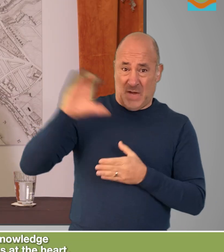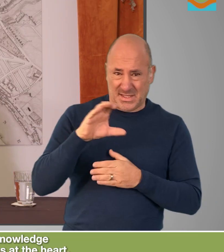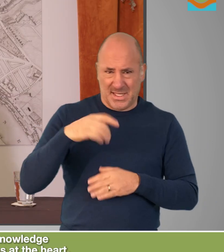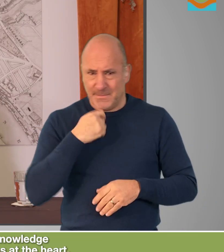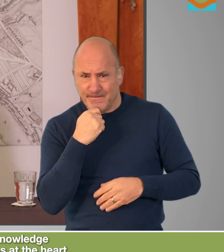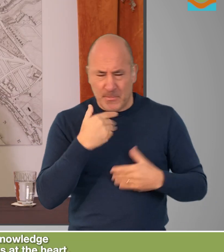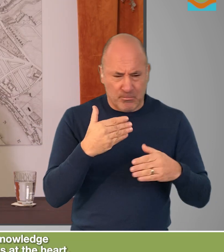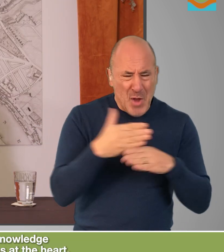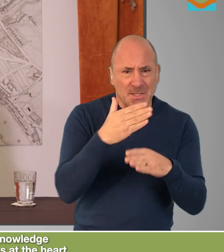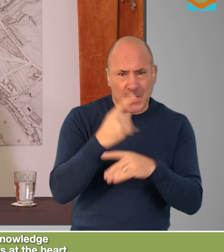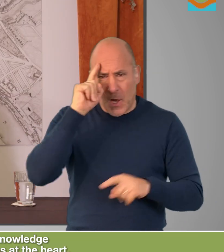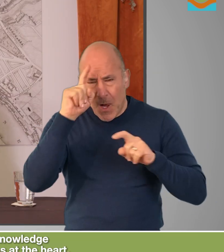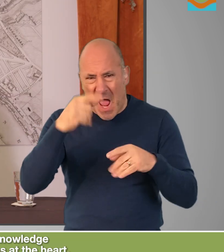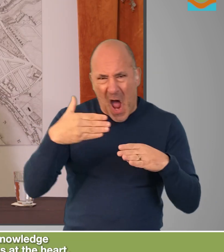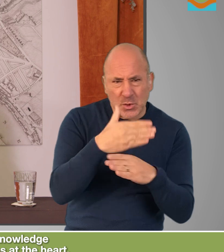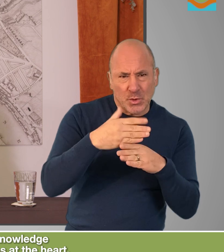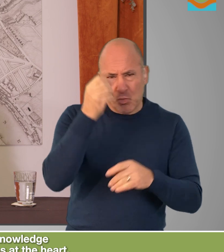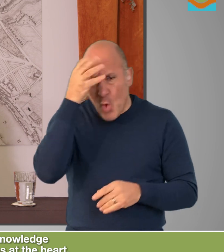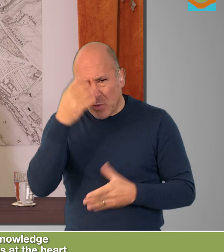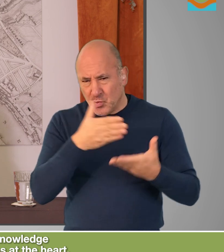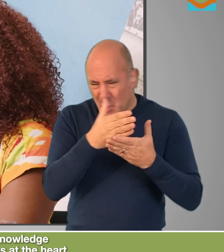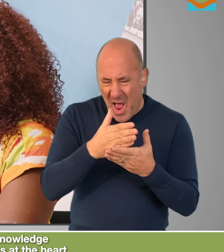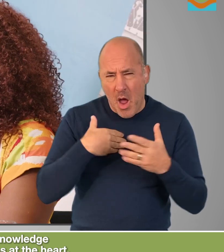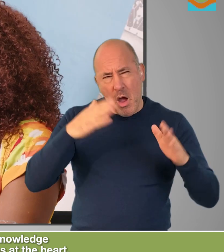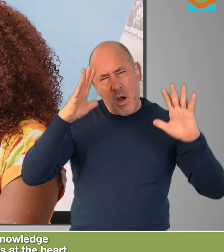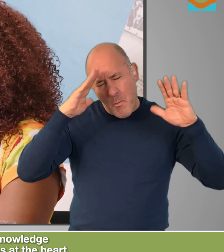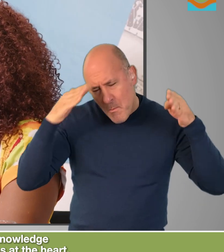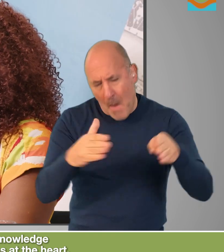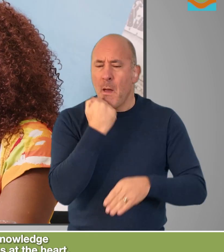innovative actions and knowledge sharing with our communities at the